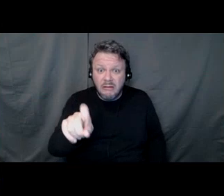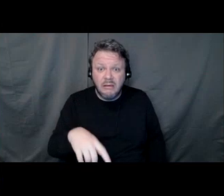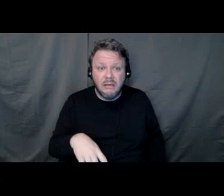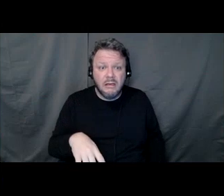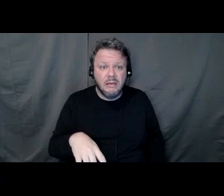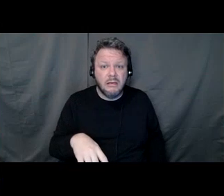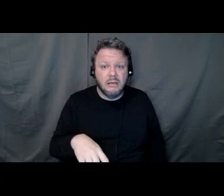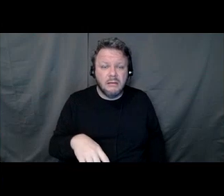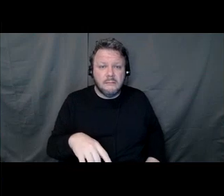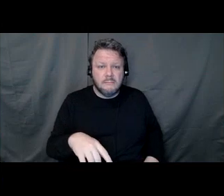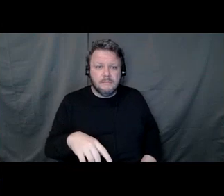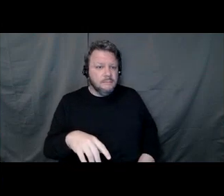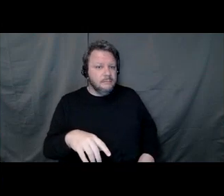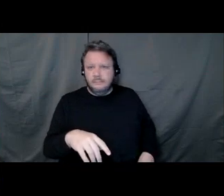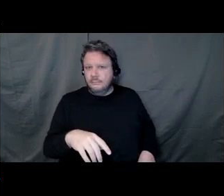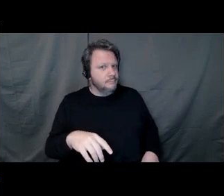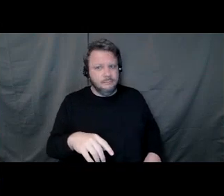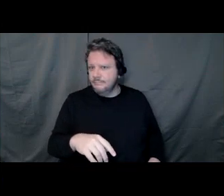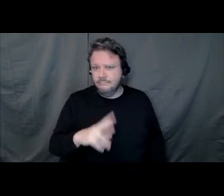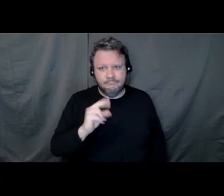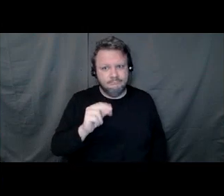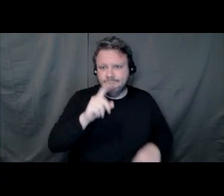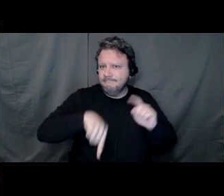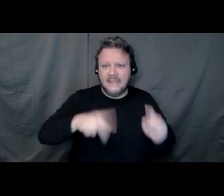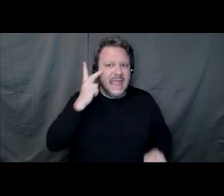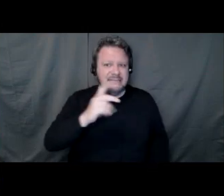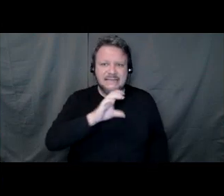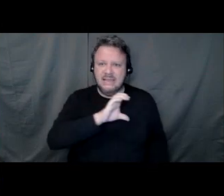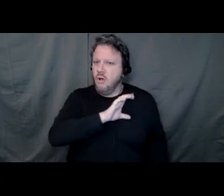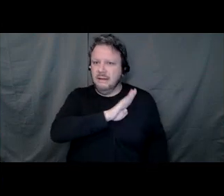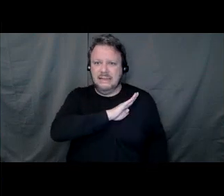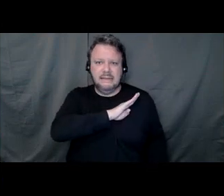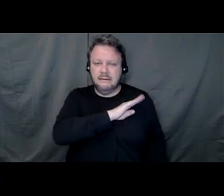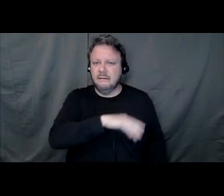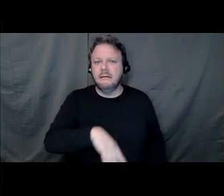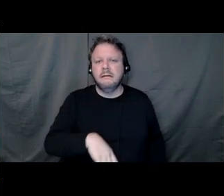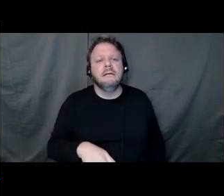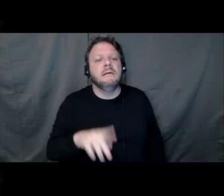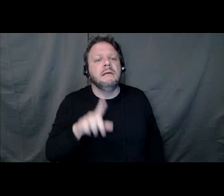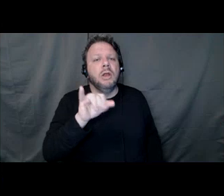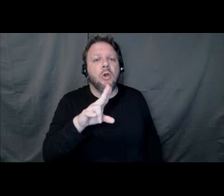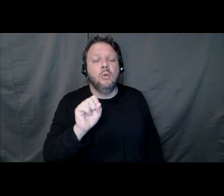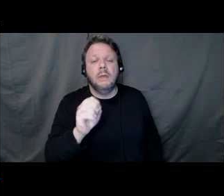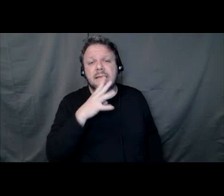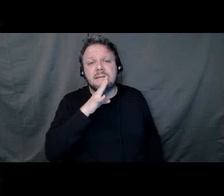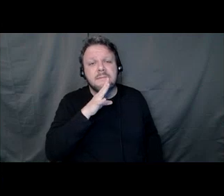All set. OK great. Hello everyone. It's great to be with you. So first of all,